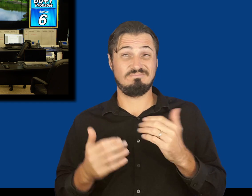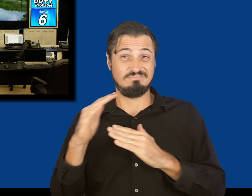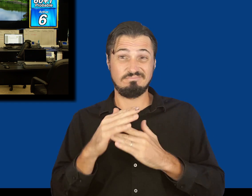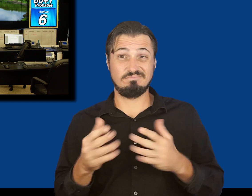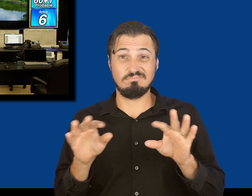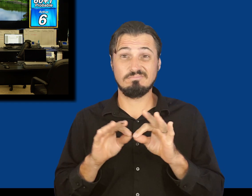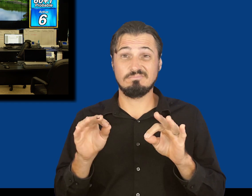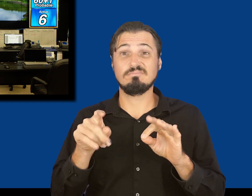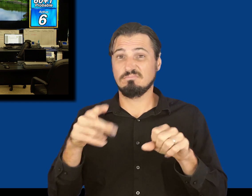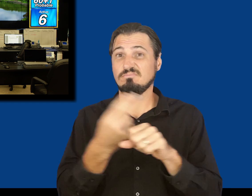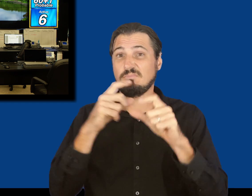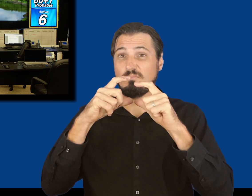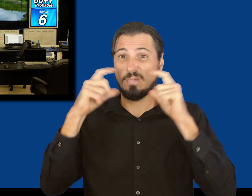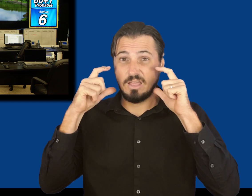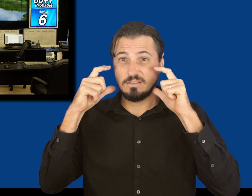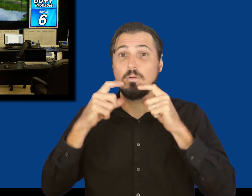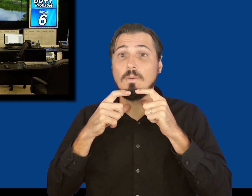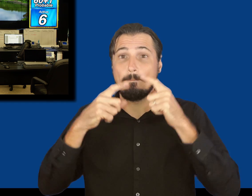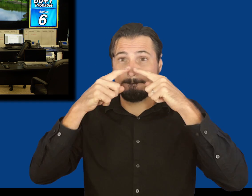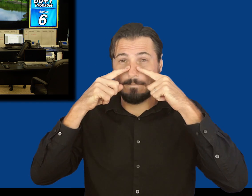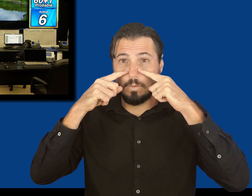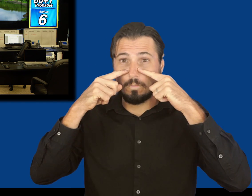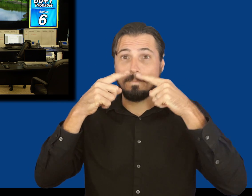Please wear your mask over your nose mouth